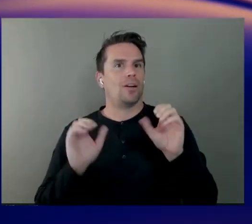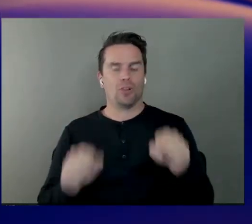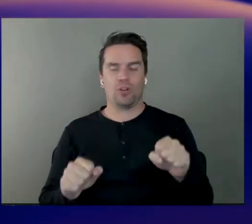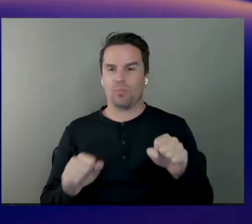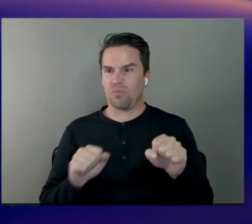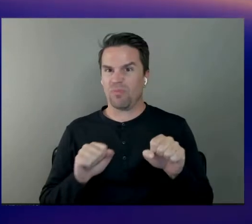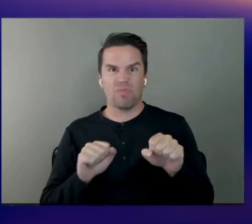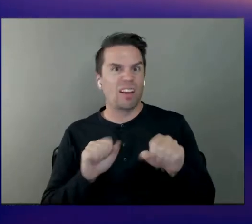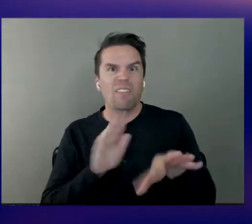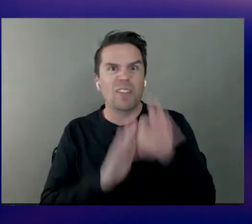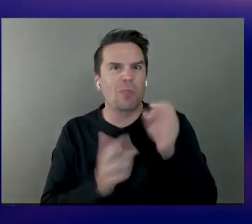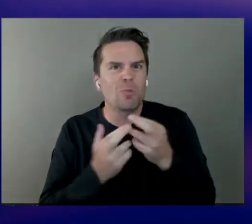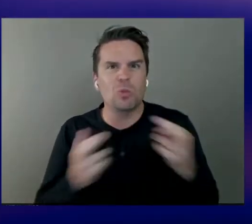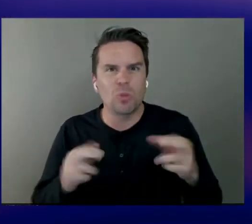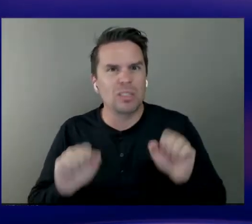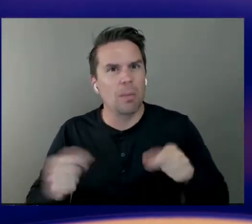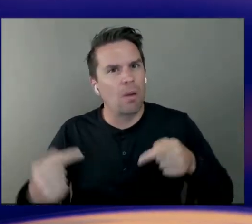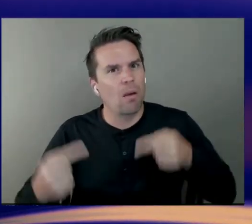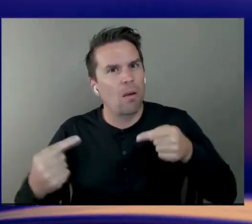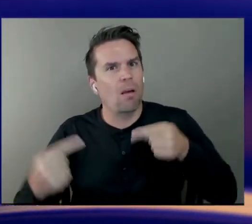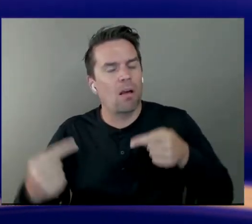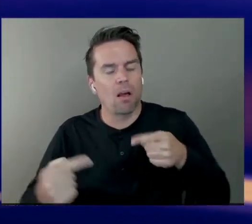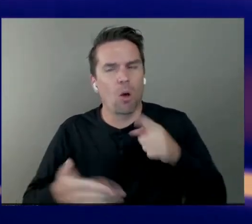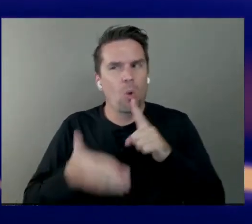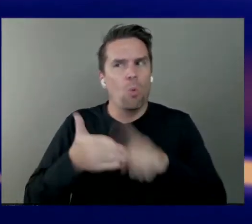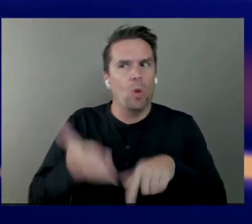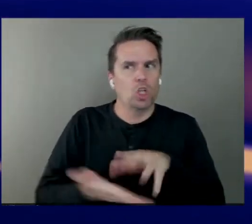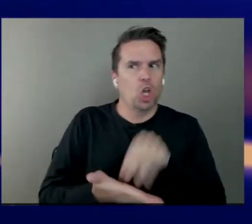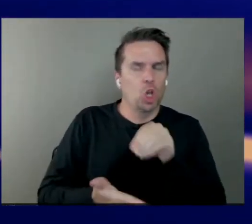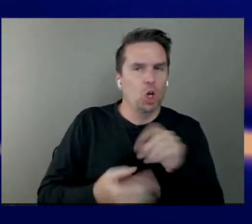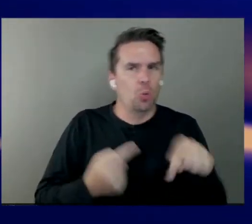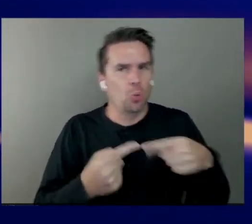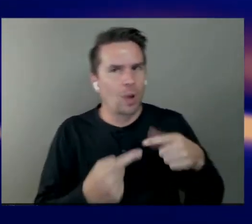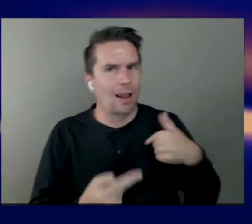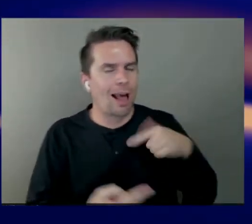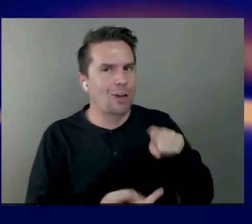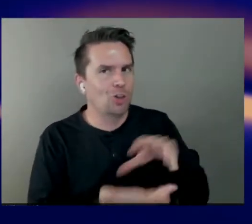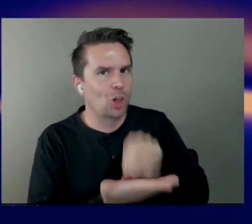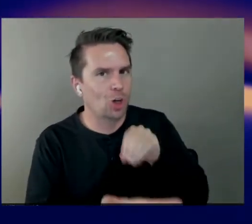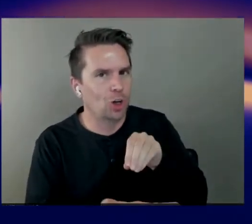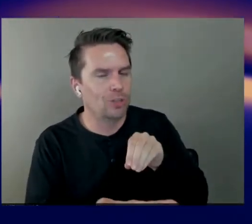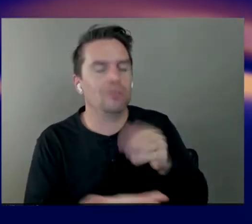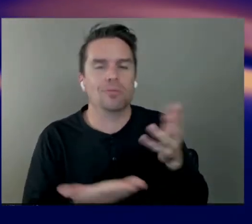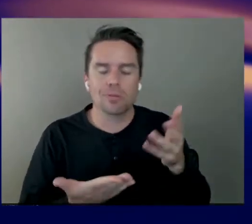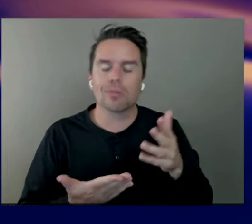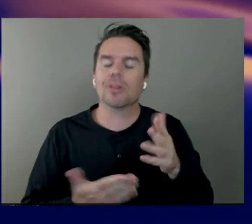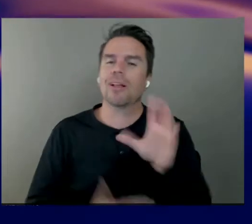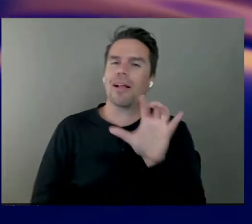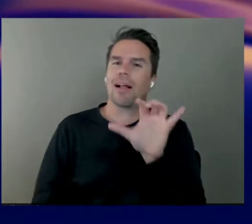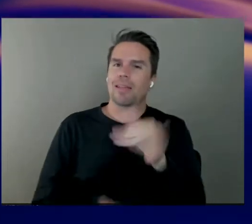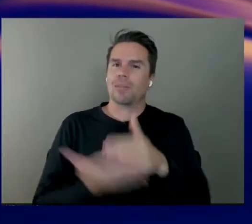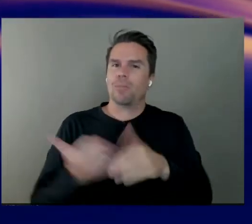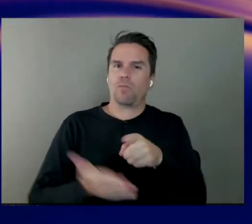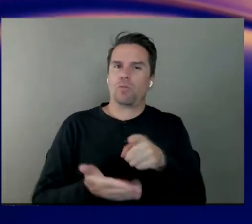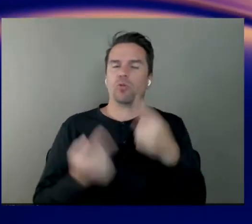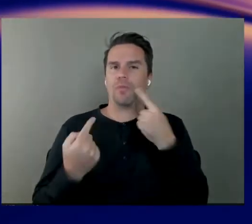about what should I learn and when? Right. - And I think that's part of what you all have accomplished with badges. Is that right?